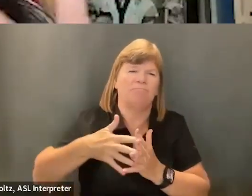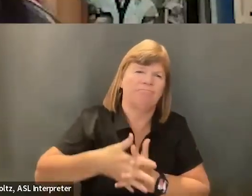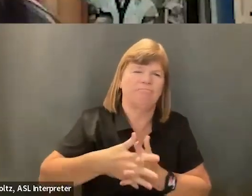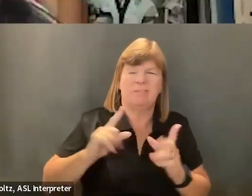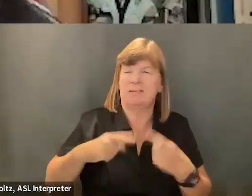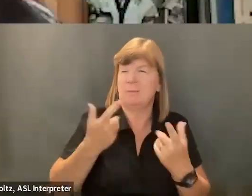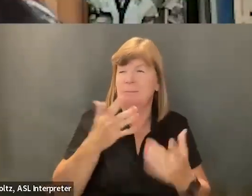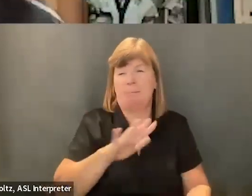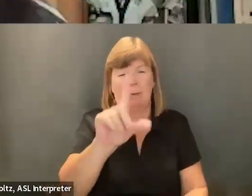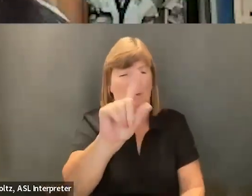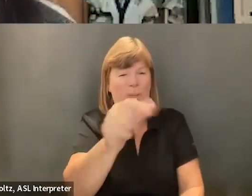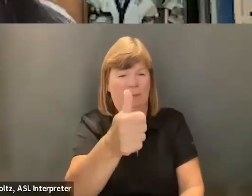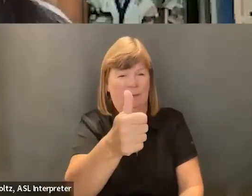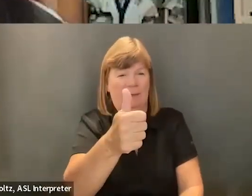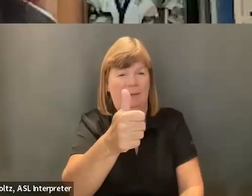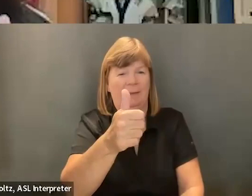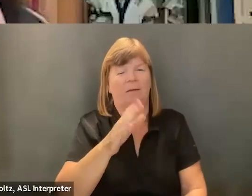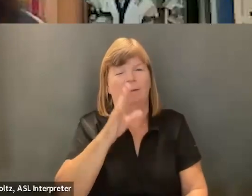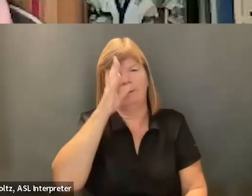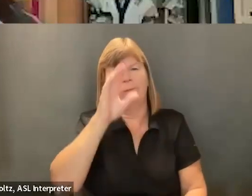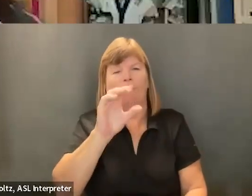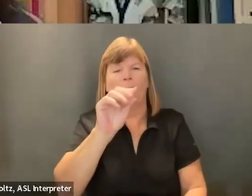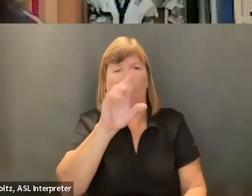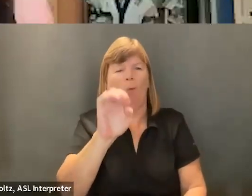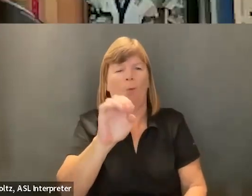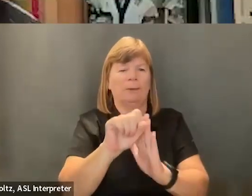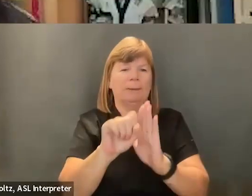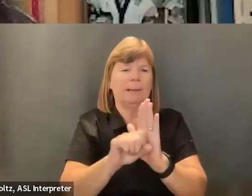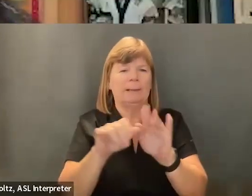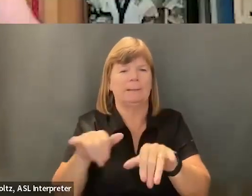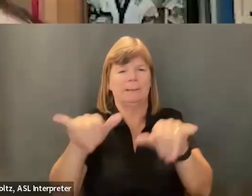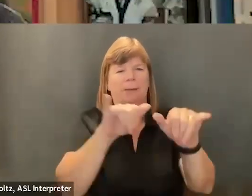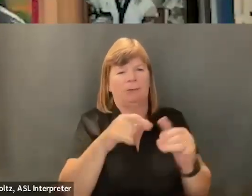and the advent of the Common Core State Standards that talked about knowledge building in English